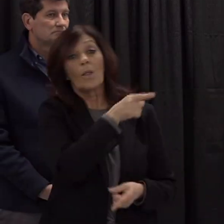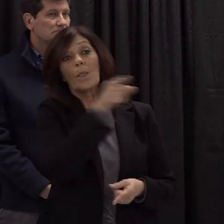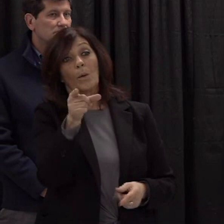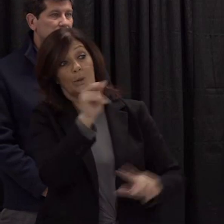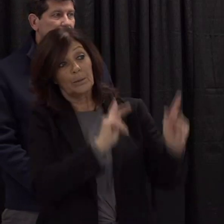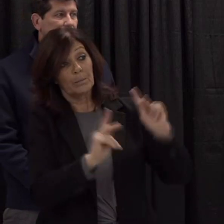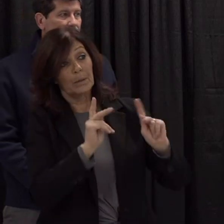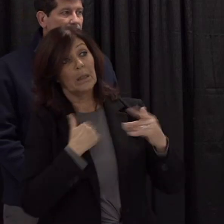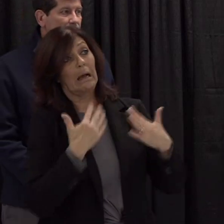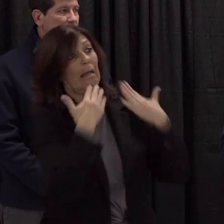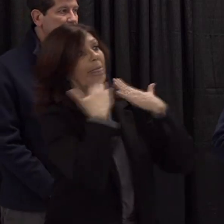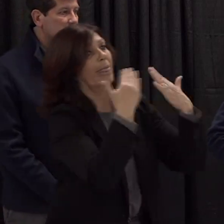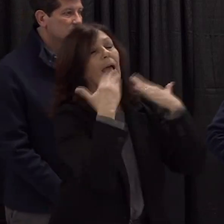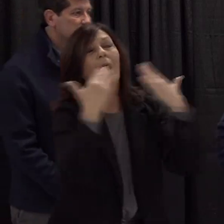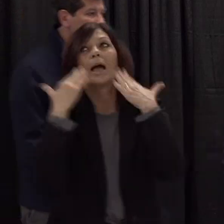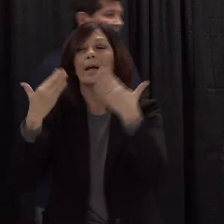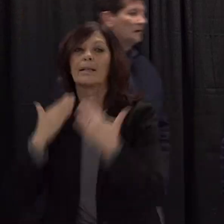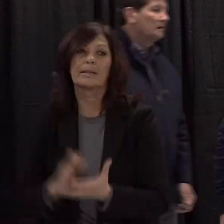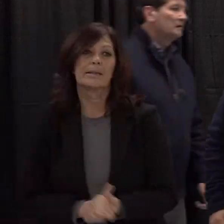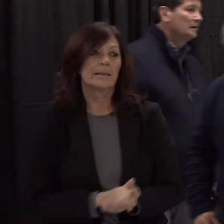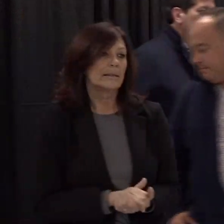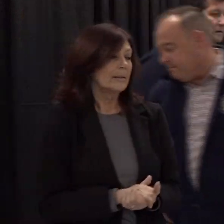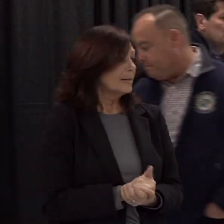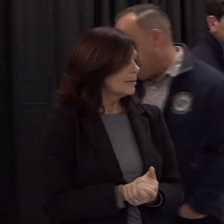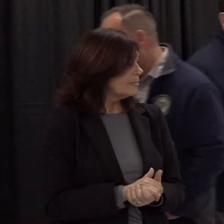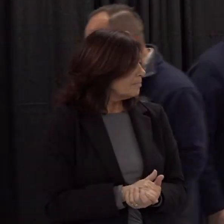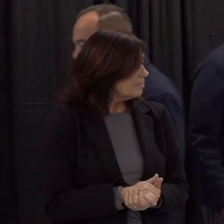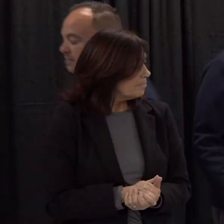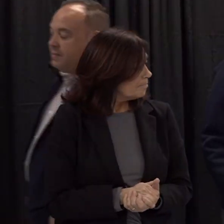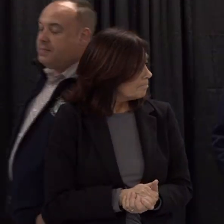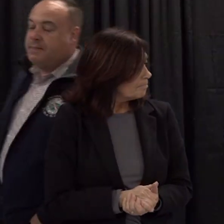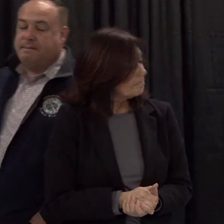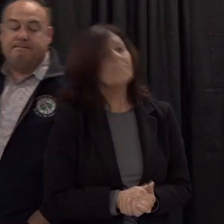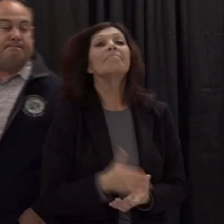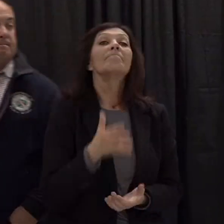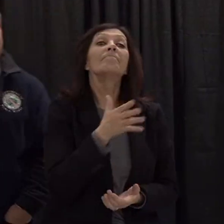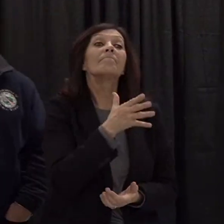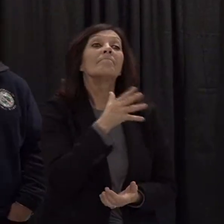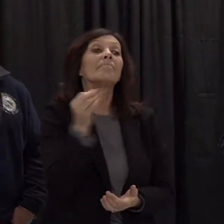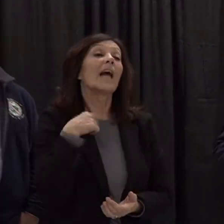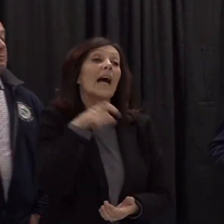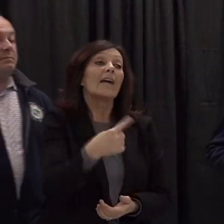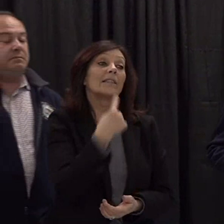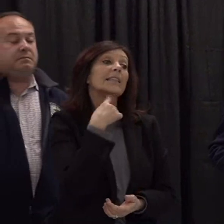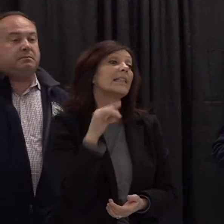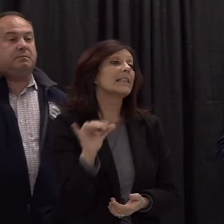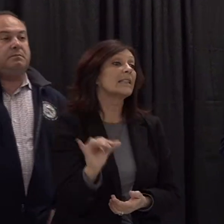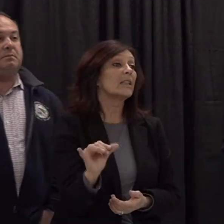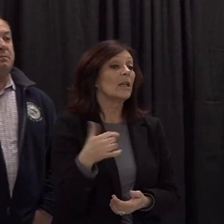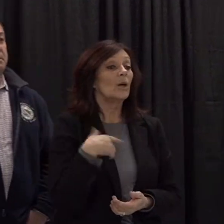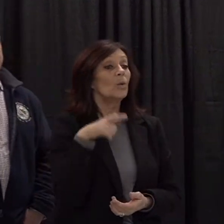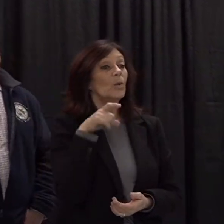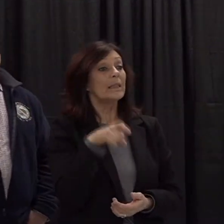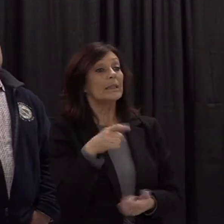are people that I thank dearly. Thank you. Yeah. And and and I have to say the same, I mean we need to take a big thank